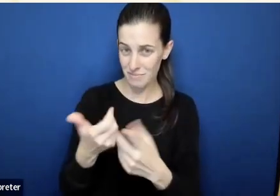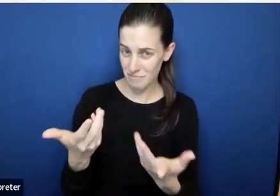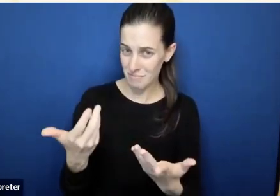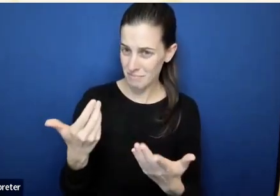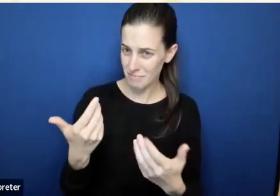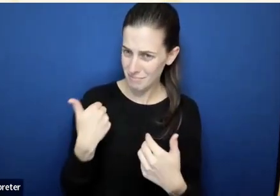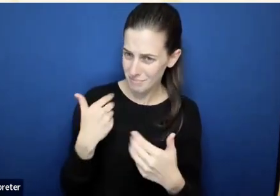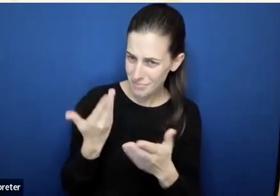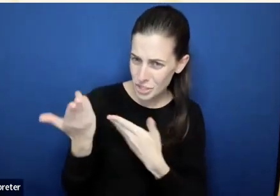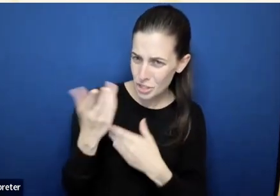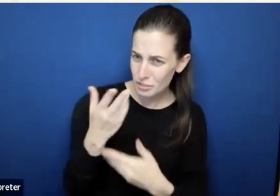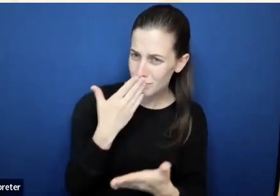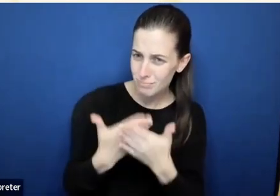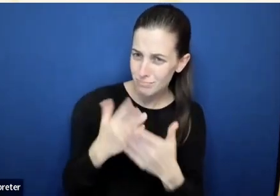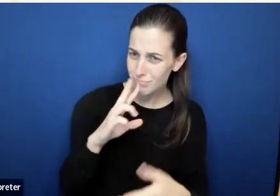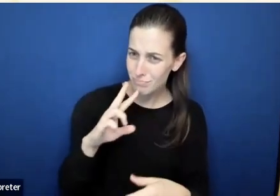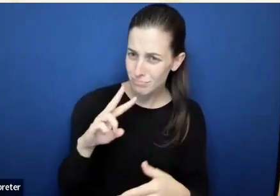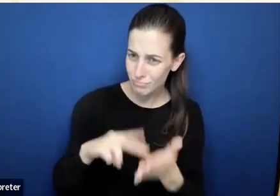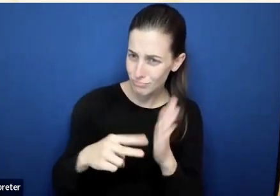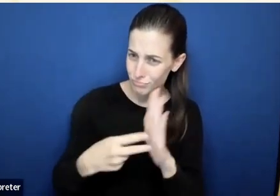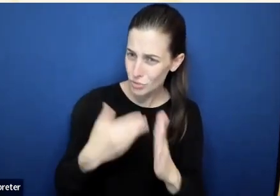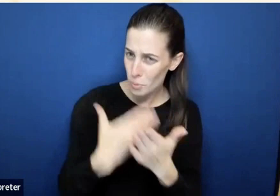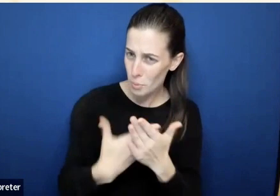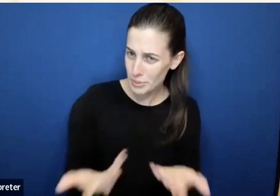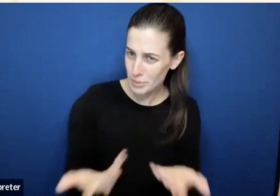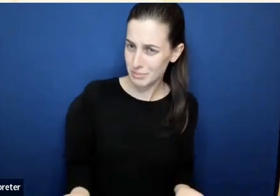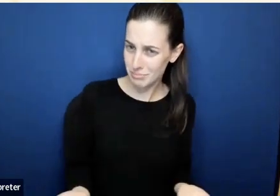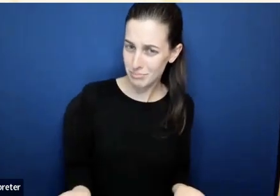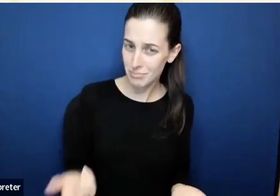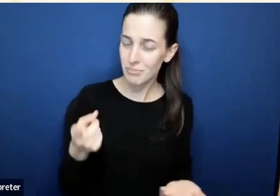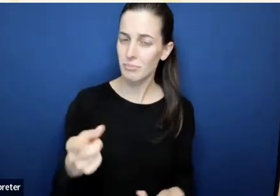After all, it is not meant for skateboarders to show their strength.